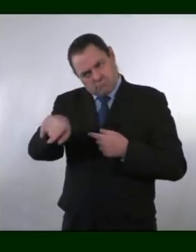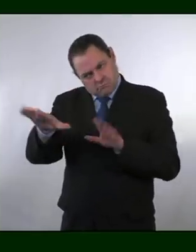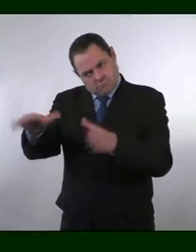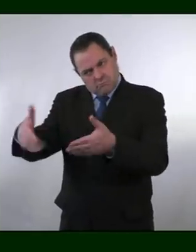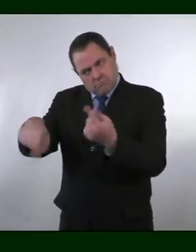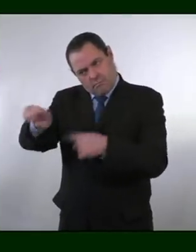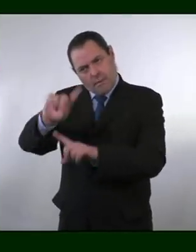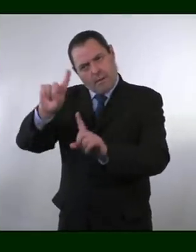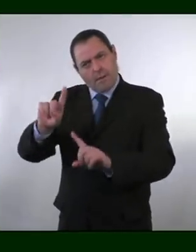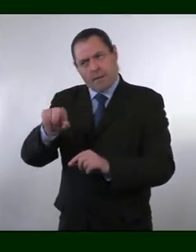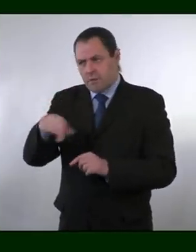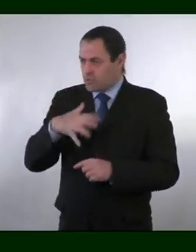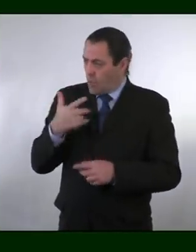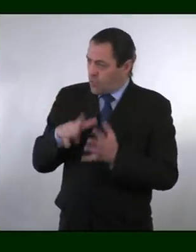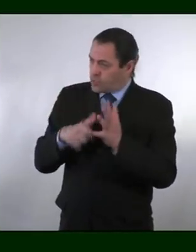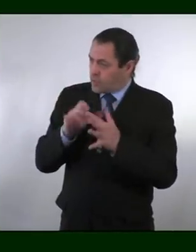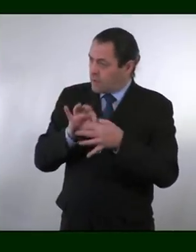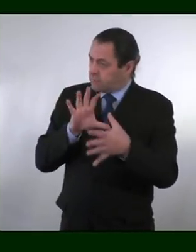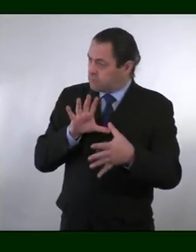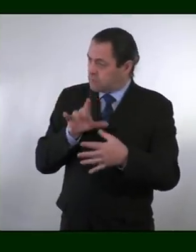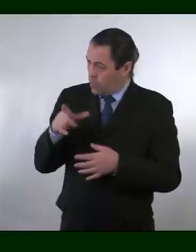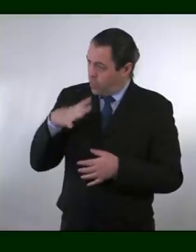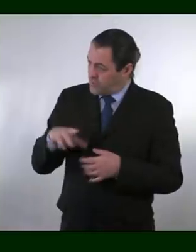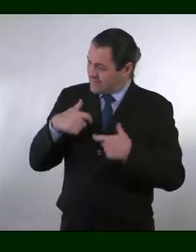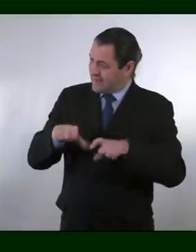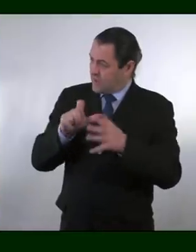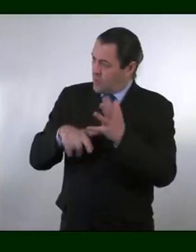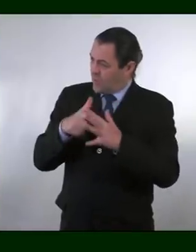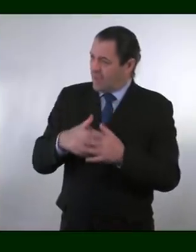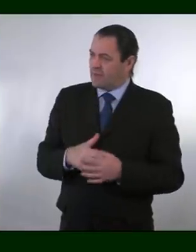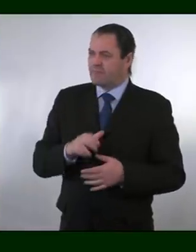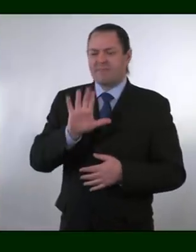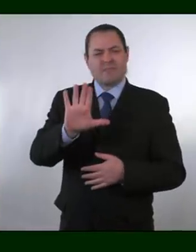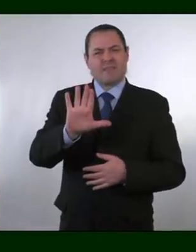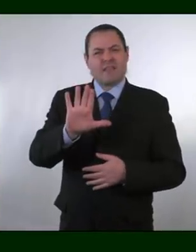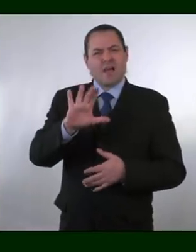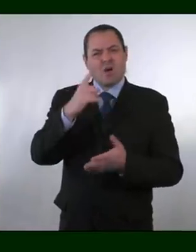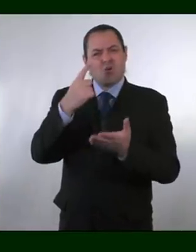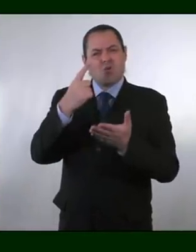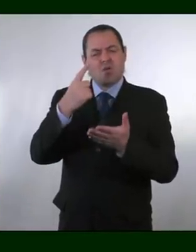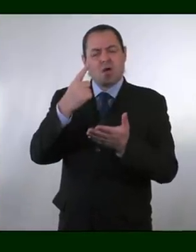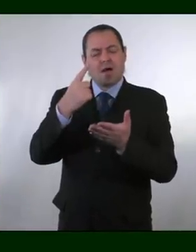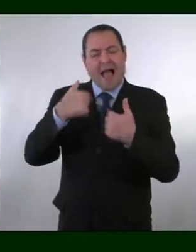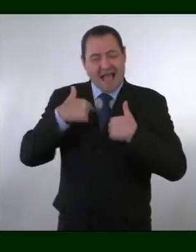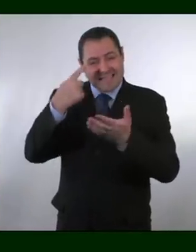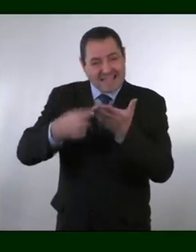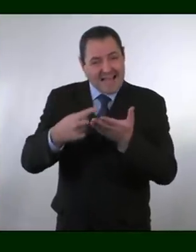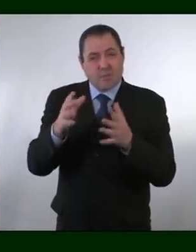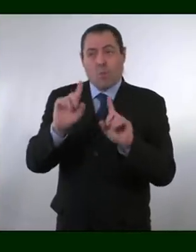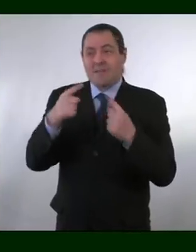he opposes the break-up of the United Kingdom? >>Mr Speaker It is not a ruling; it is a matter of fact. Keir Starmer Of course I do not want the break-up of